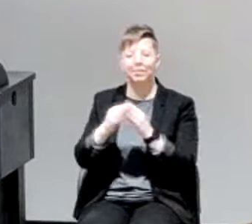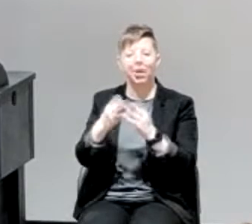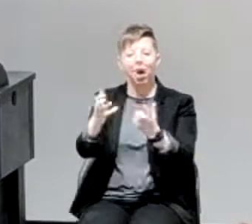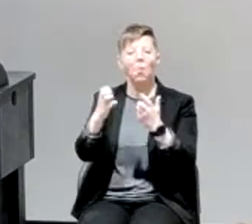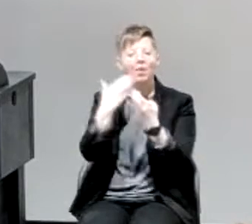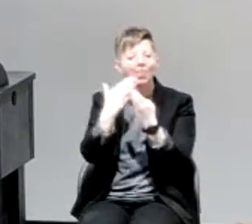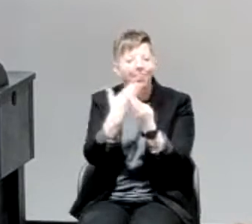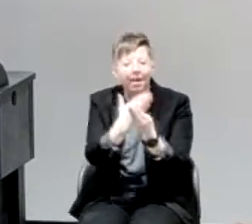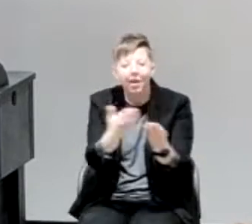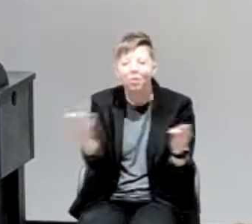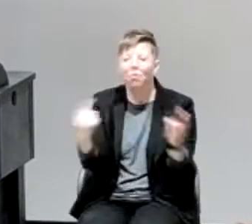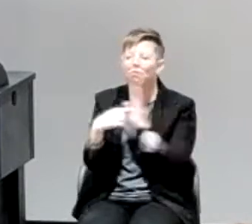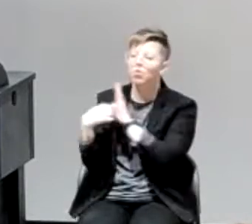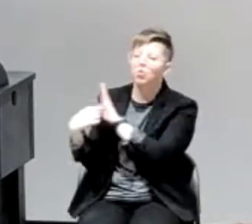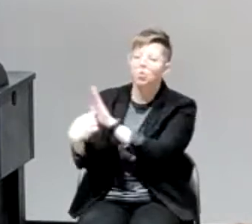friends, is also what creates our legacies.